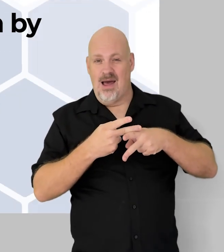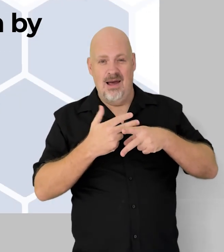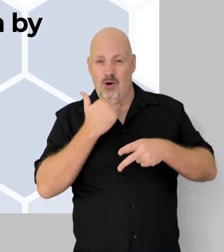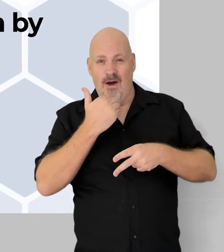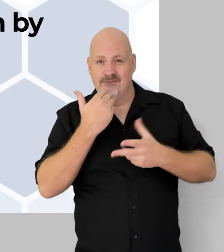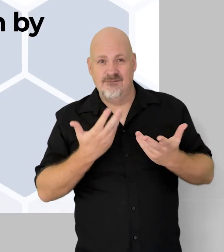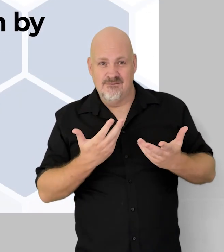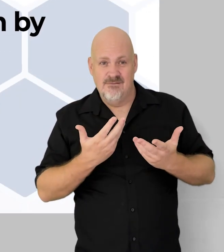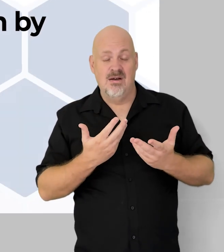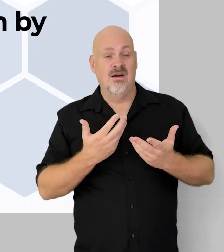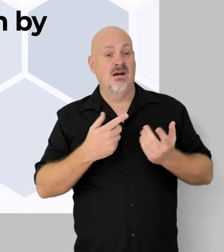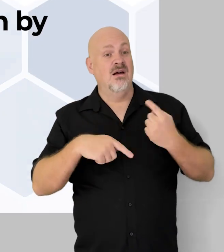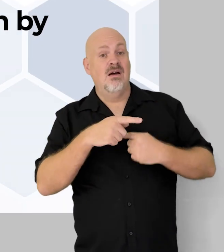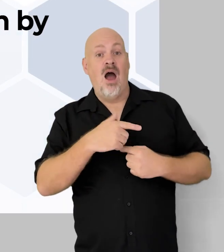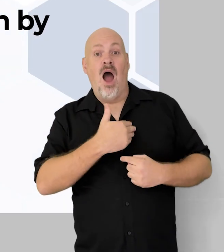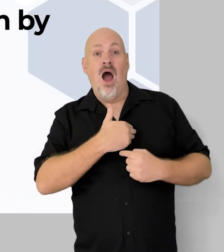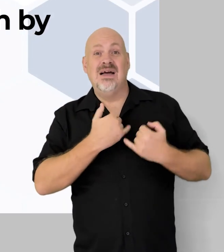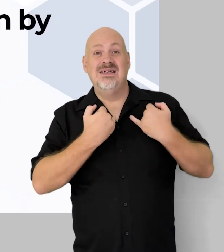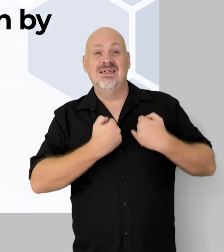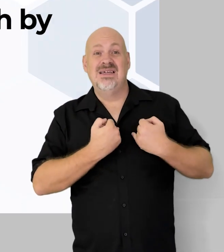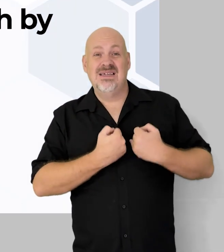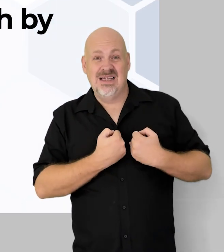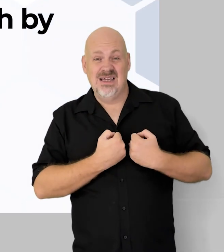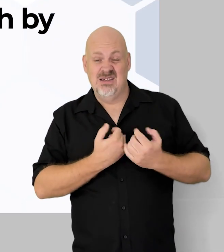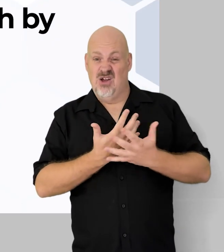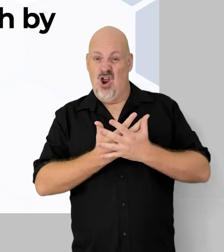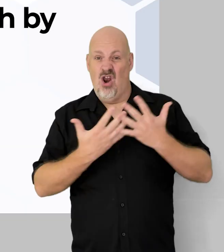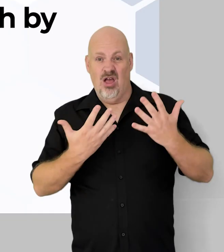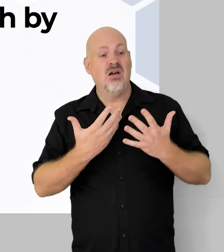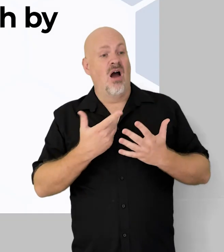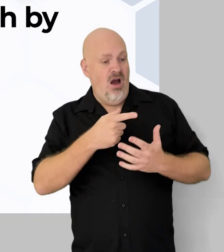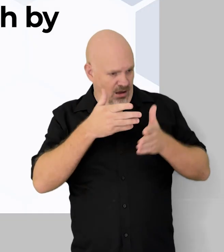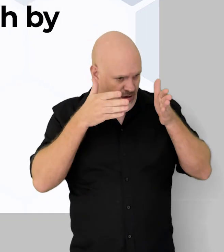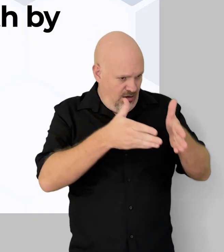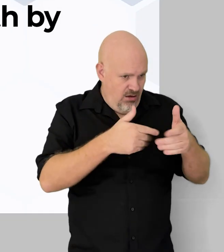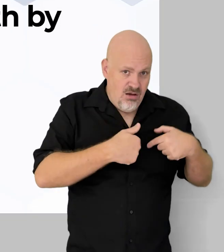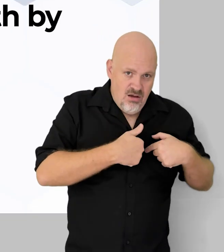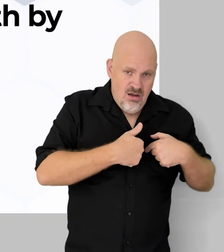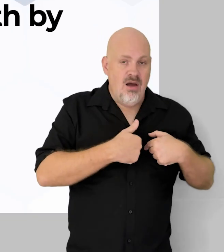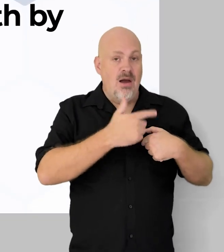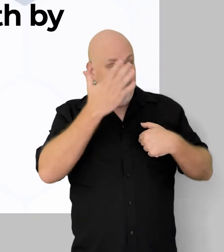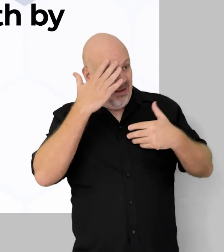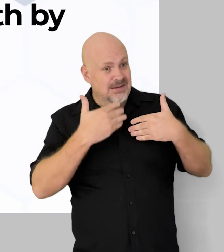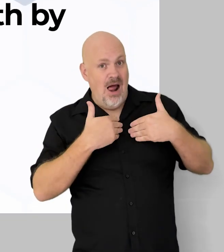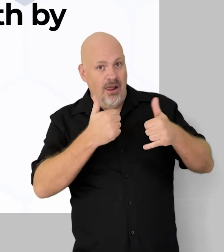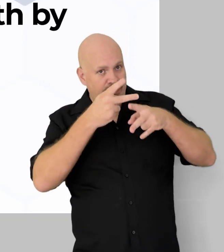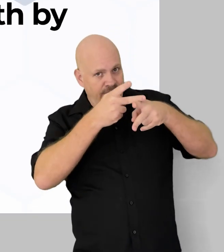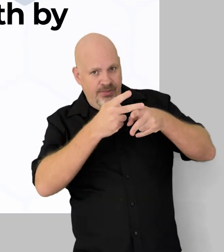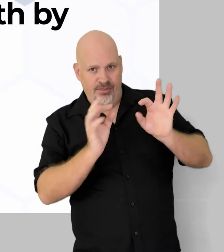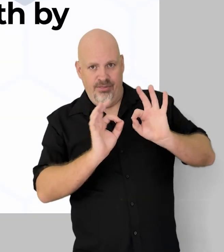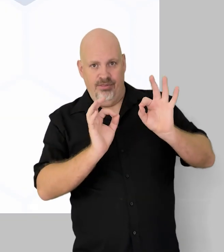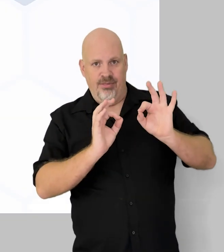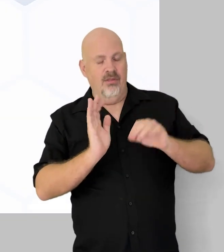Increasing the risk for heart attacks and cardiovascular death between 50% and 100%.